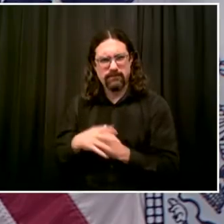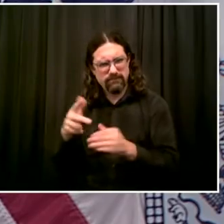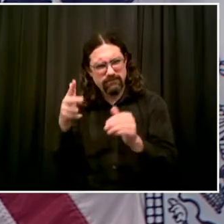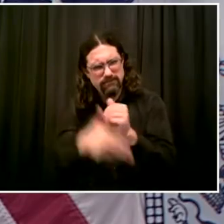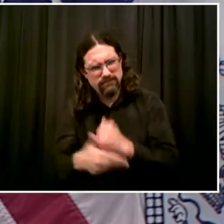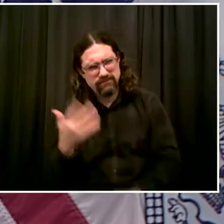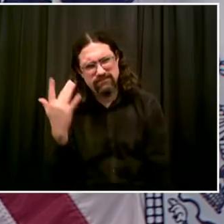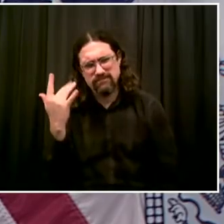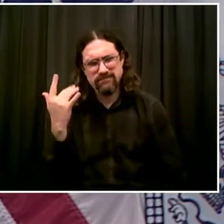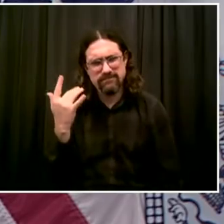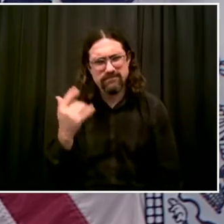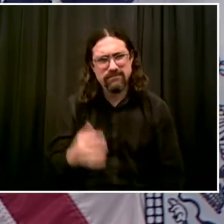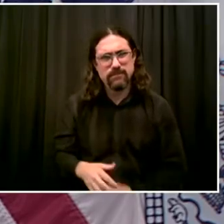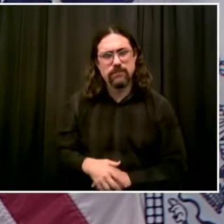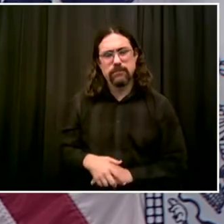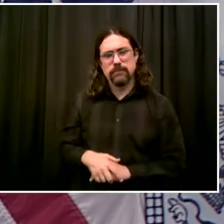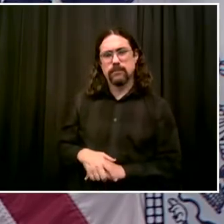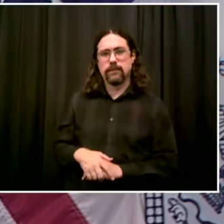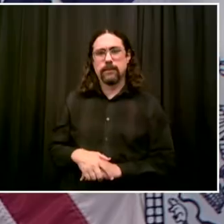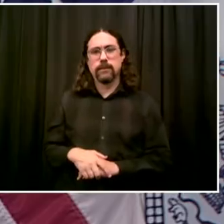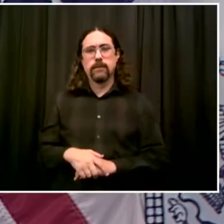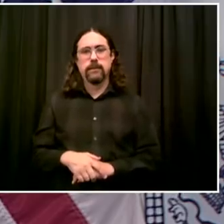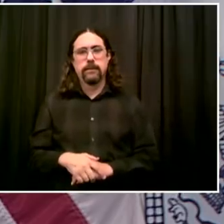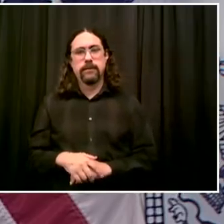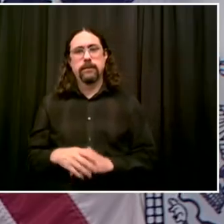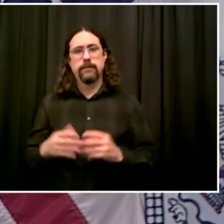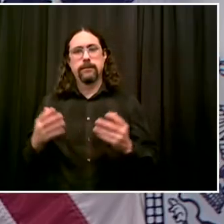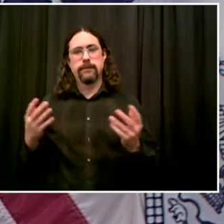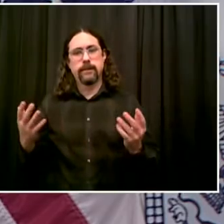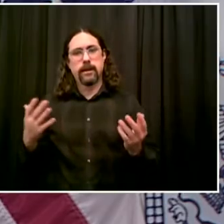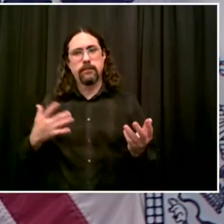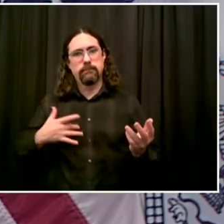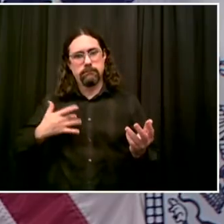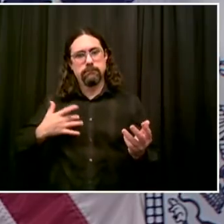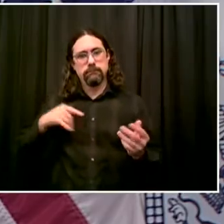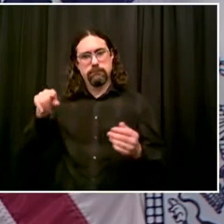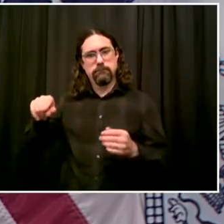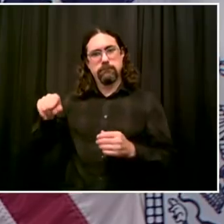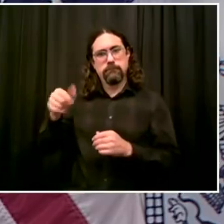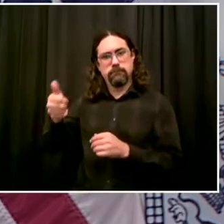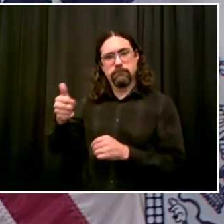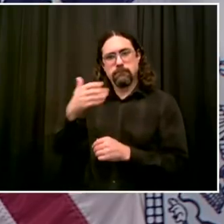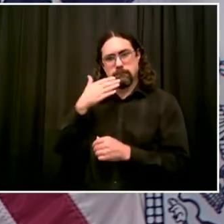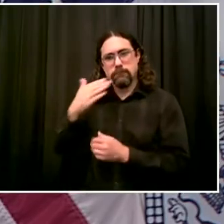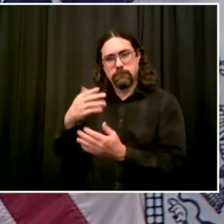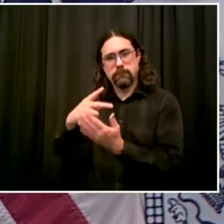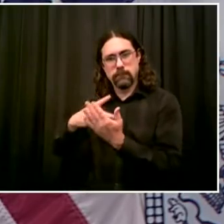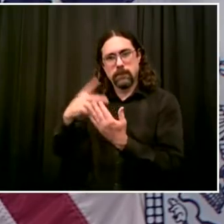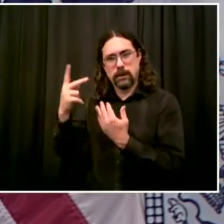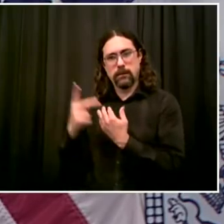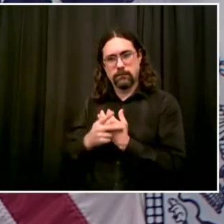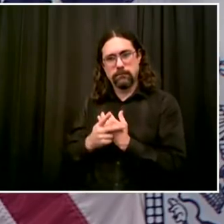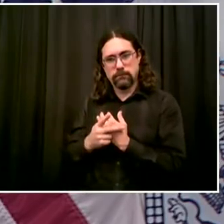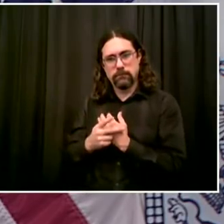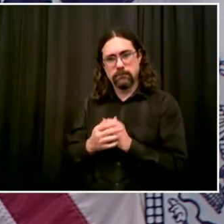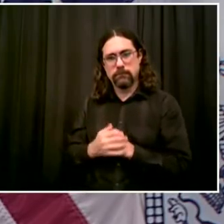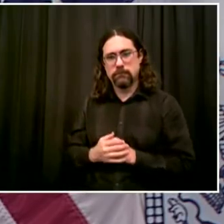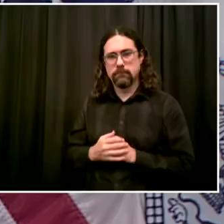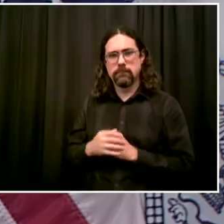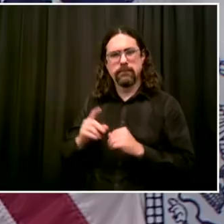YOU, I WILL START AND THEN MELANIE WILL JOIN ME. IT WAS AN MPIOTARNANT D EFFECTIVE PROGRAM AT A PERIOD IN